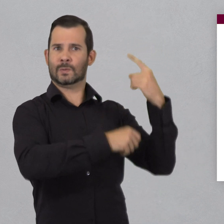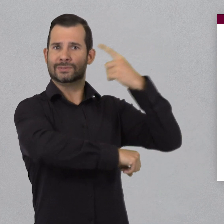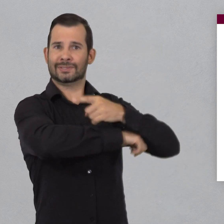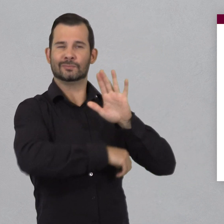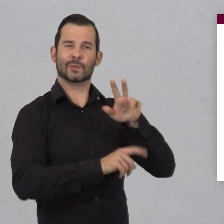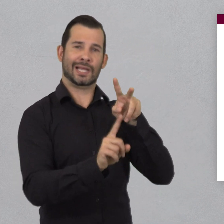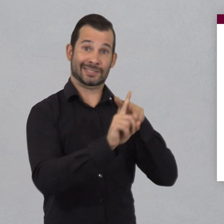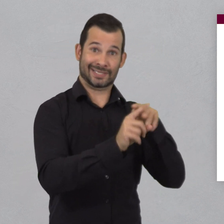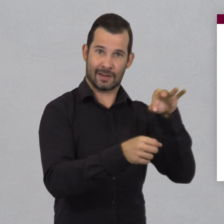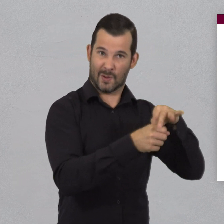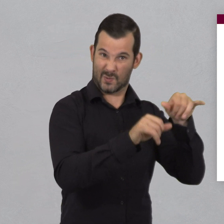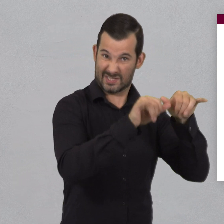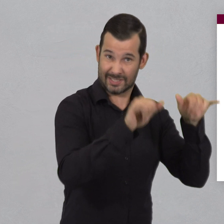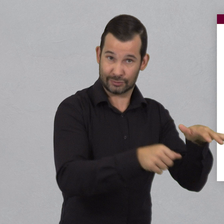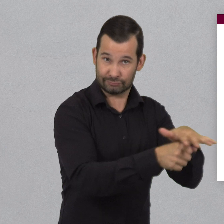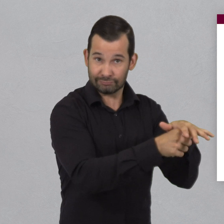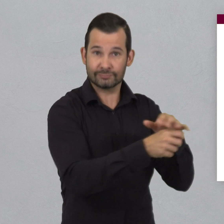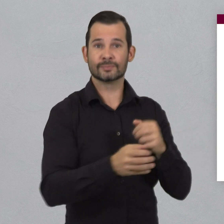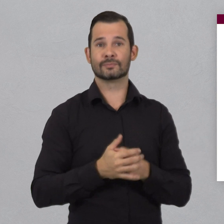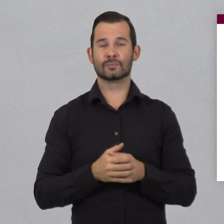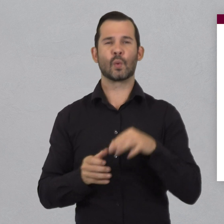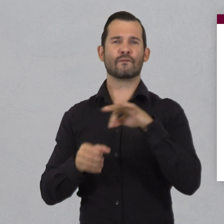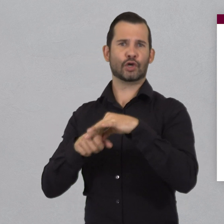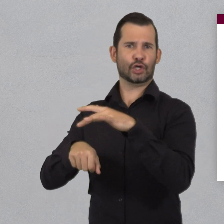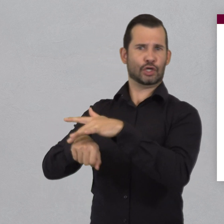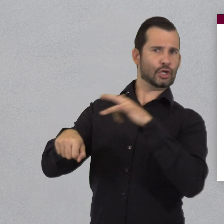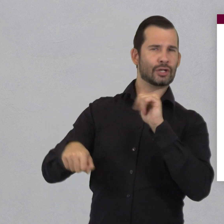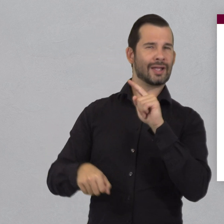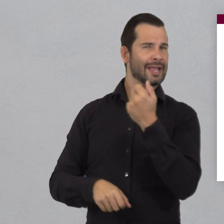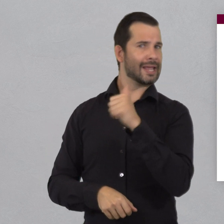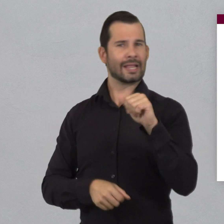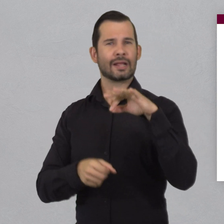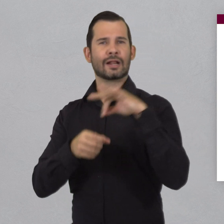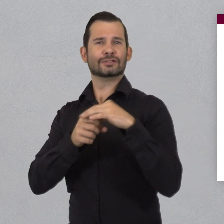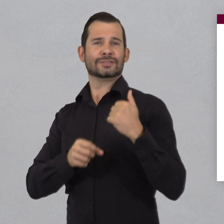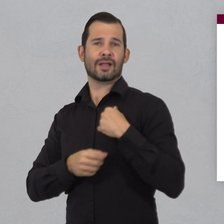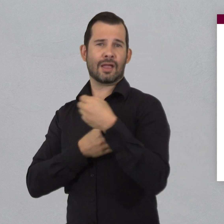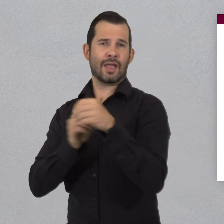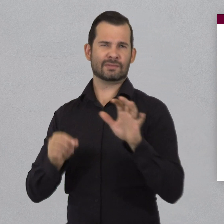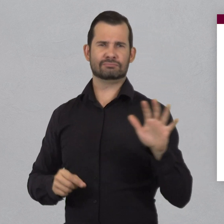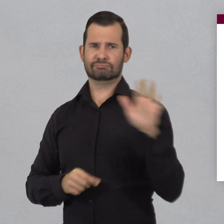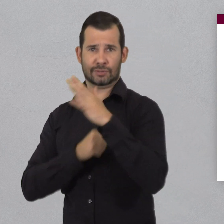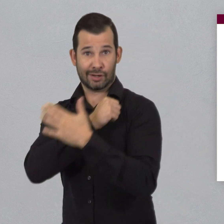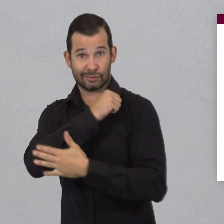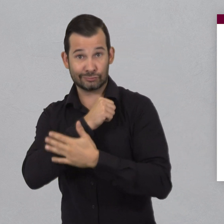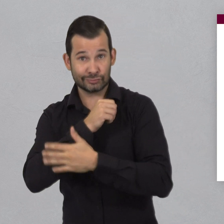days at your assigned polling station. • Vote early at any Elections Canada